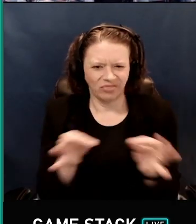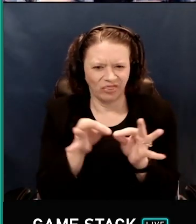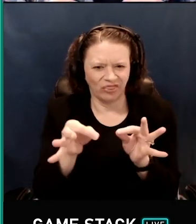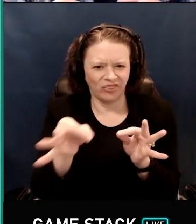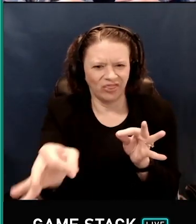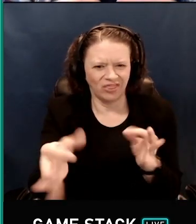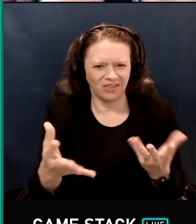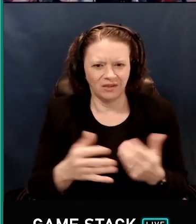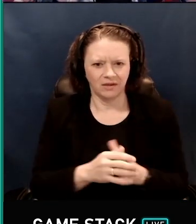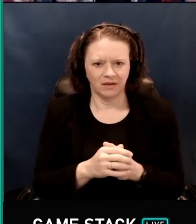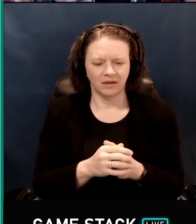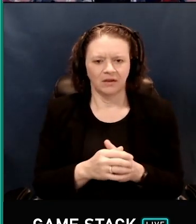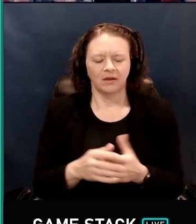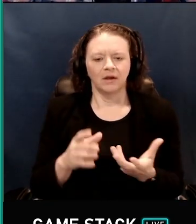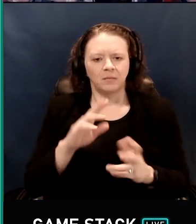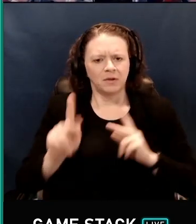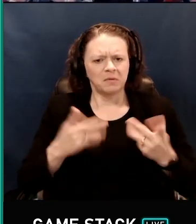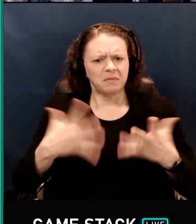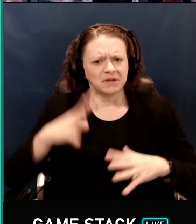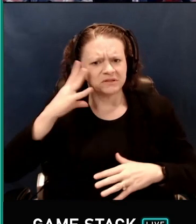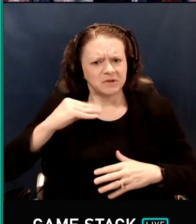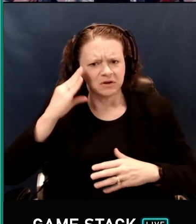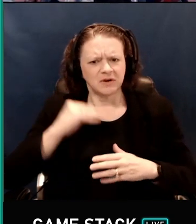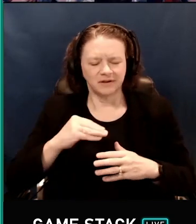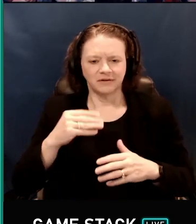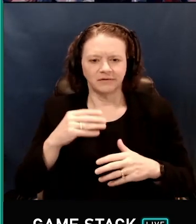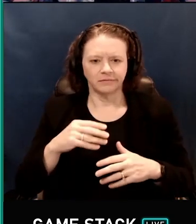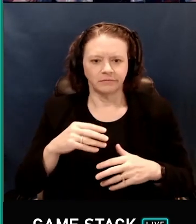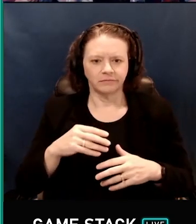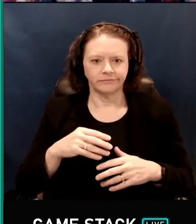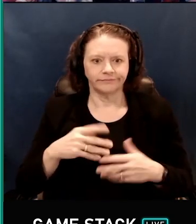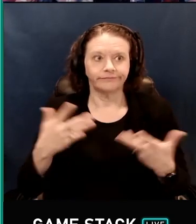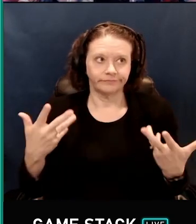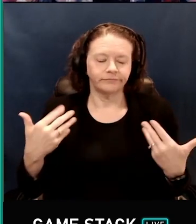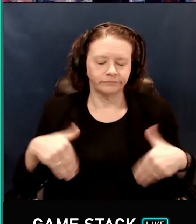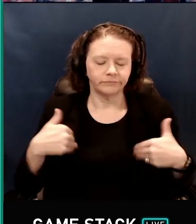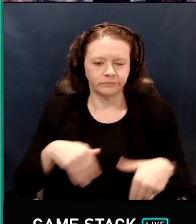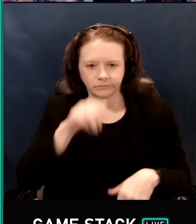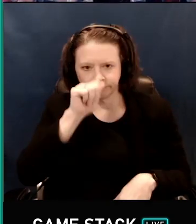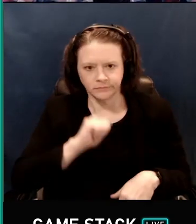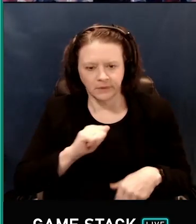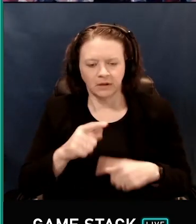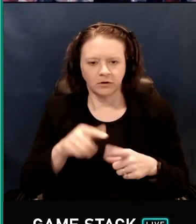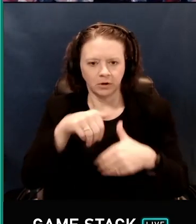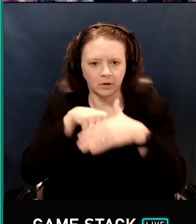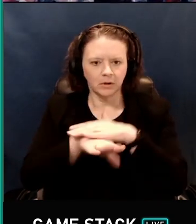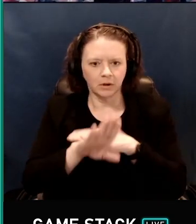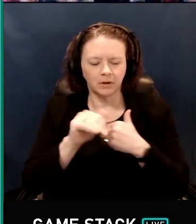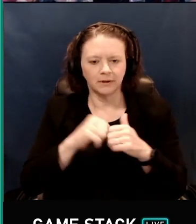but you walk into an elevator in a game and the elevator serves as a level loading mechanism, and it